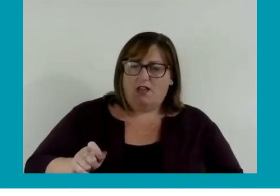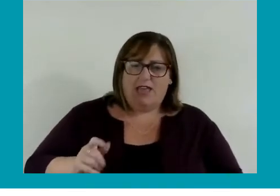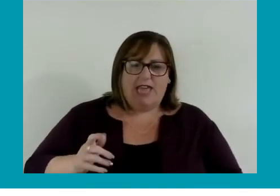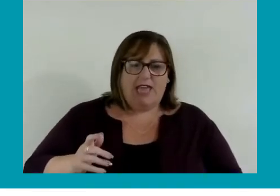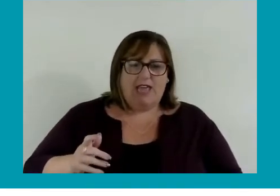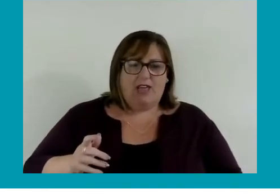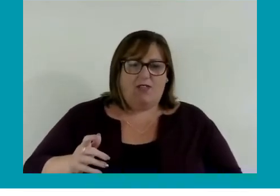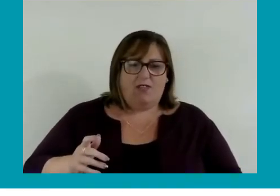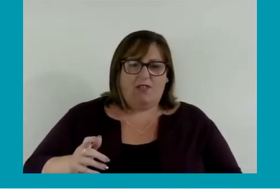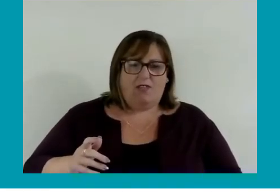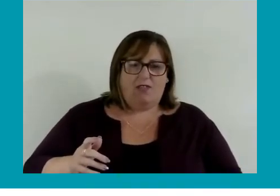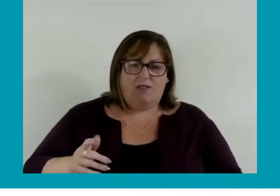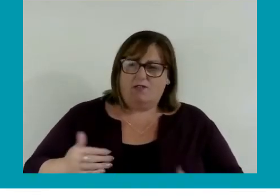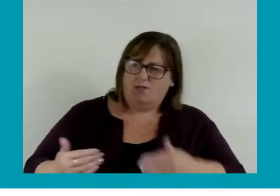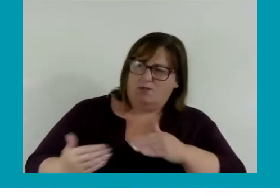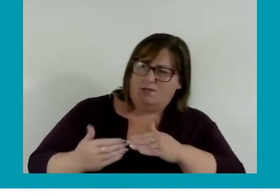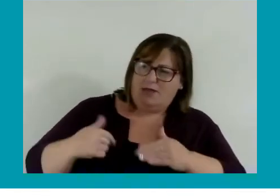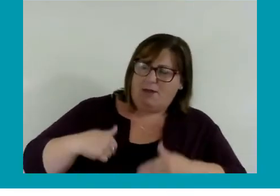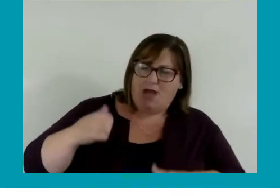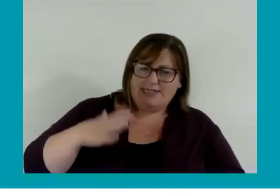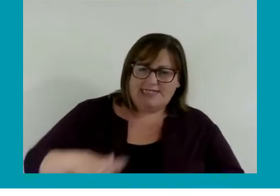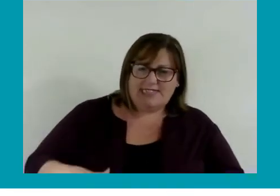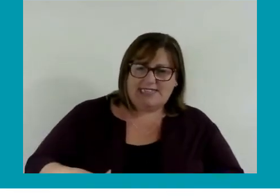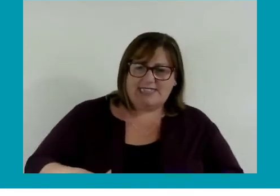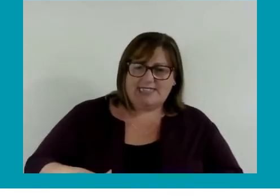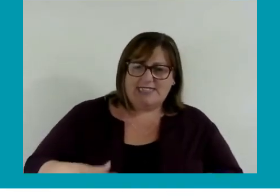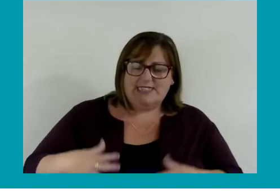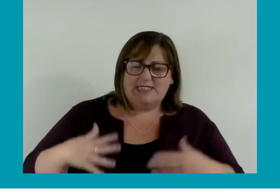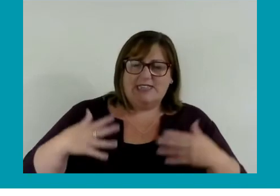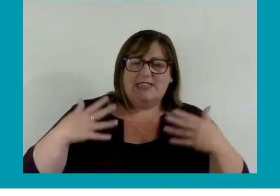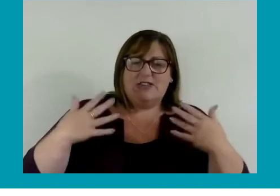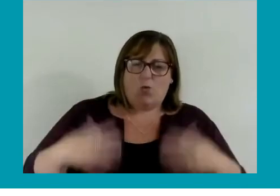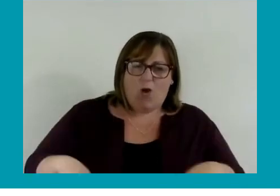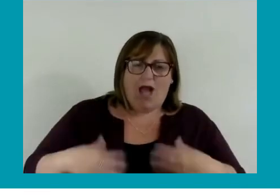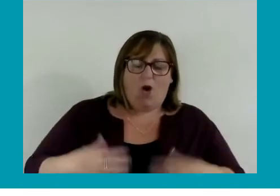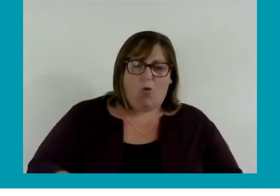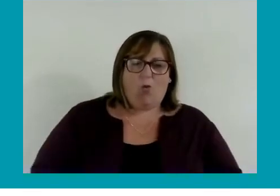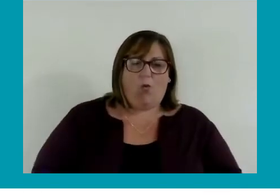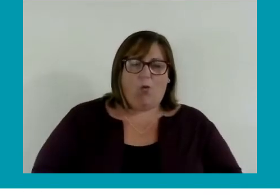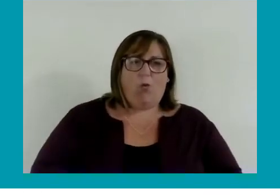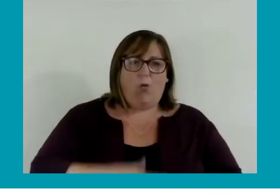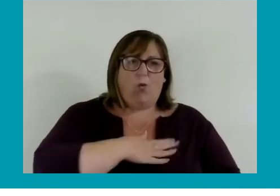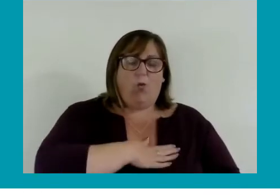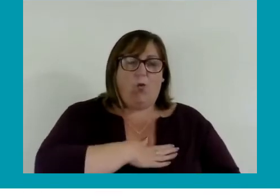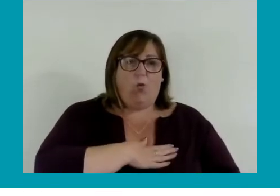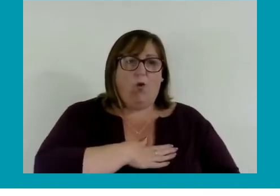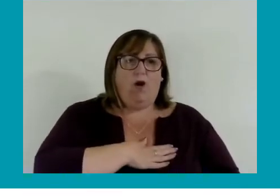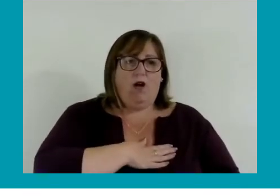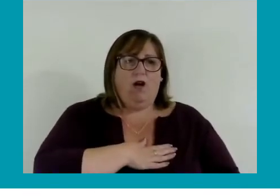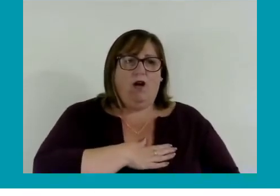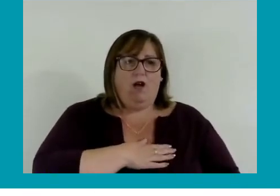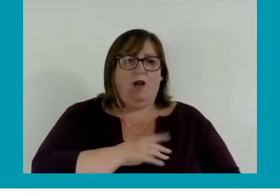i don't know heartwarming for me um and then over time my sort of neuro-diverse angle of